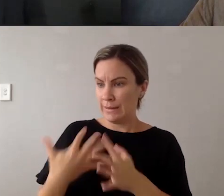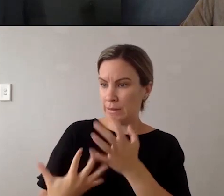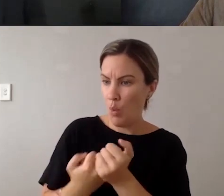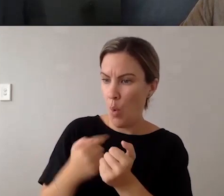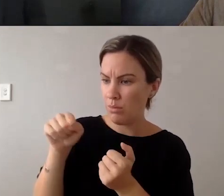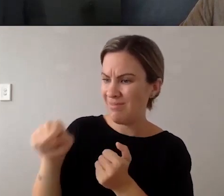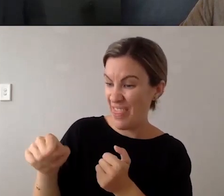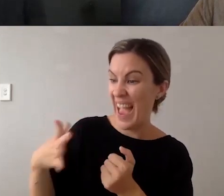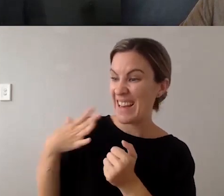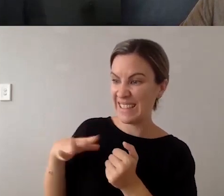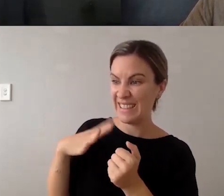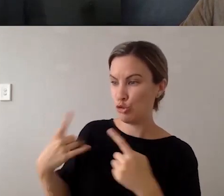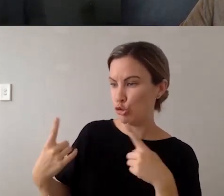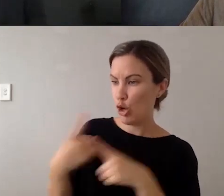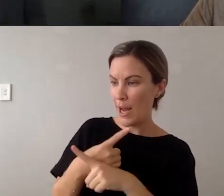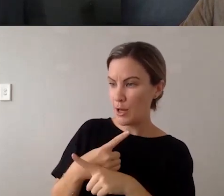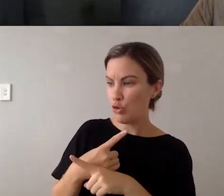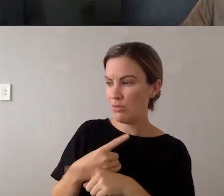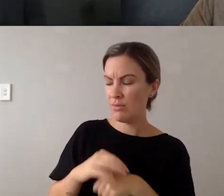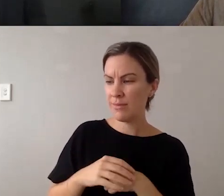of needs in the community that an organisation with our skills might